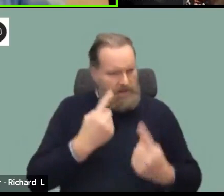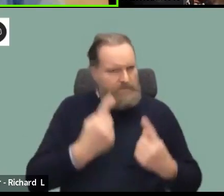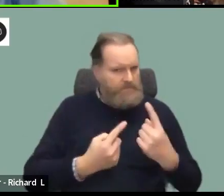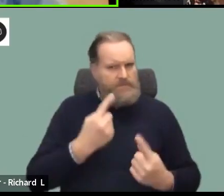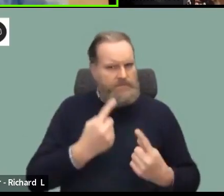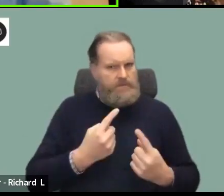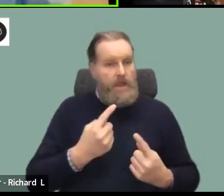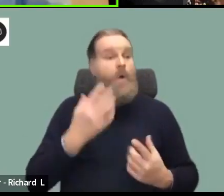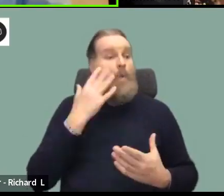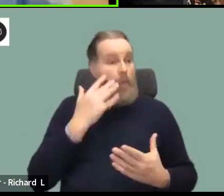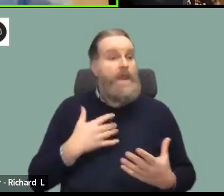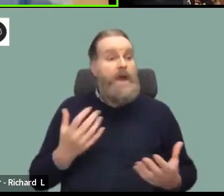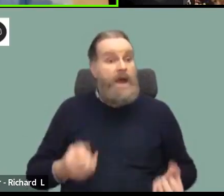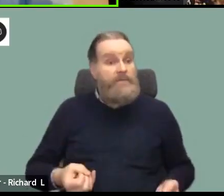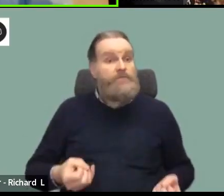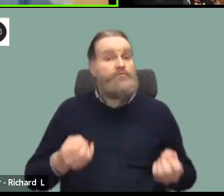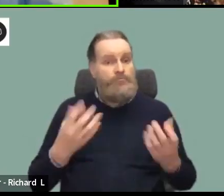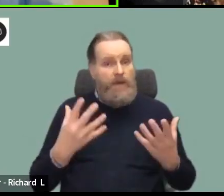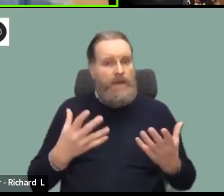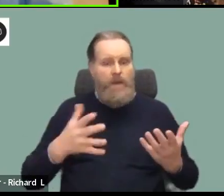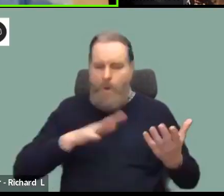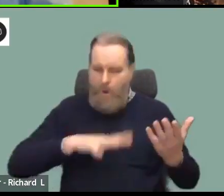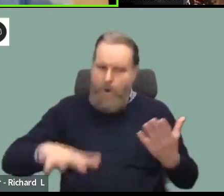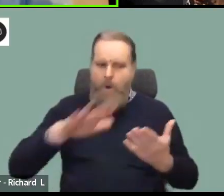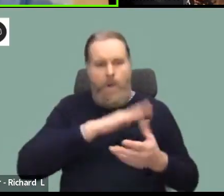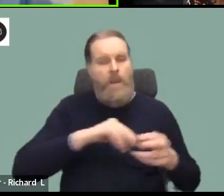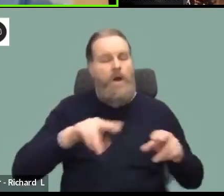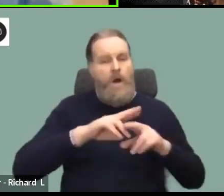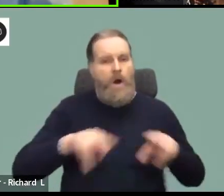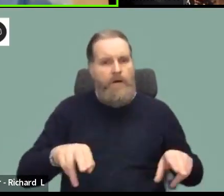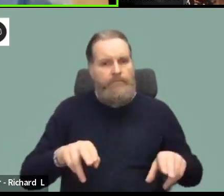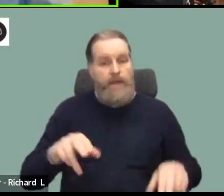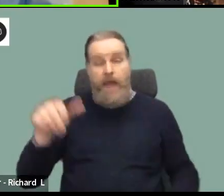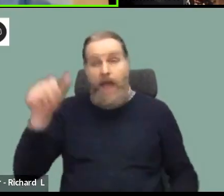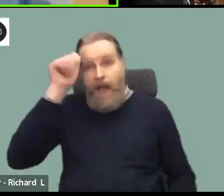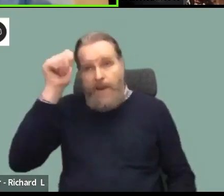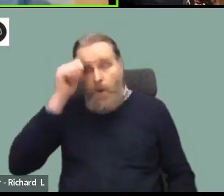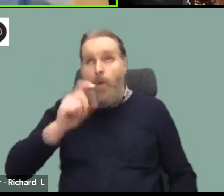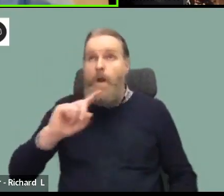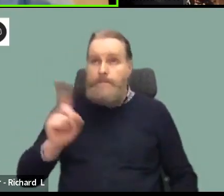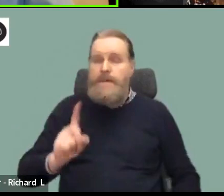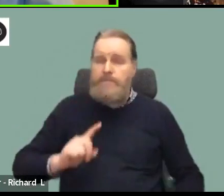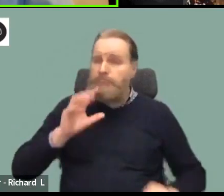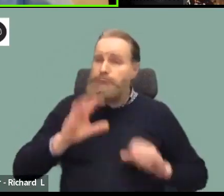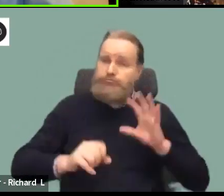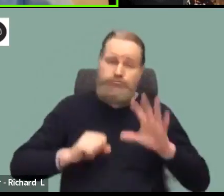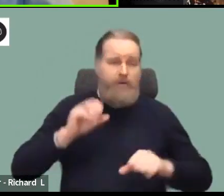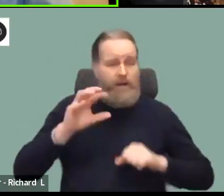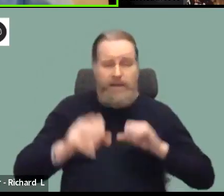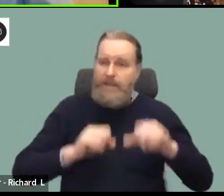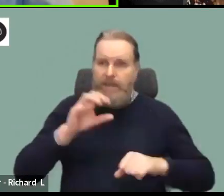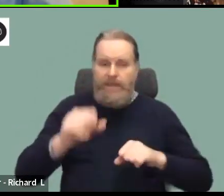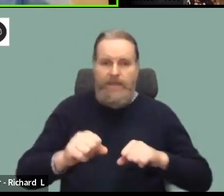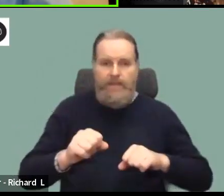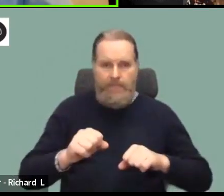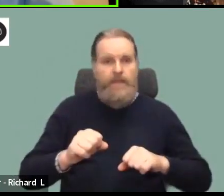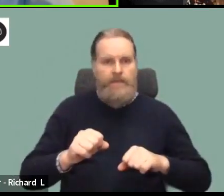look after our own. And we whenever there's a one day we whenever there's a one day strike and this is the last page. that that I make is that I make is that we know people say they're struggling, but people say they're struggling,